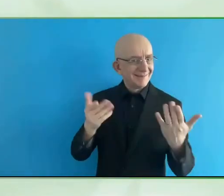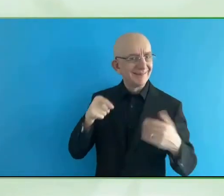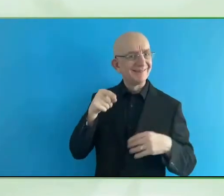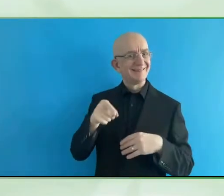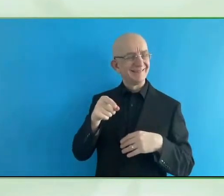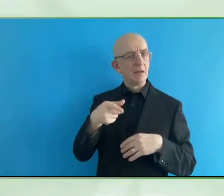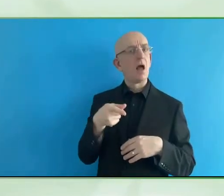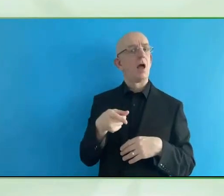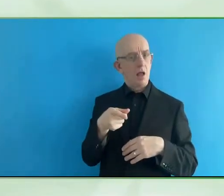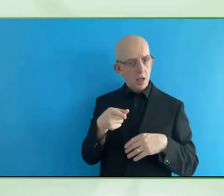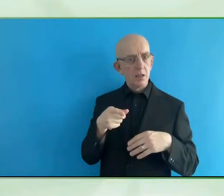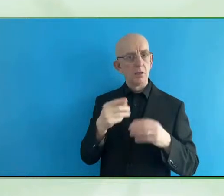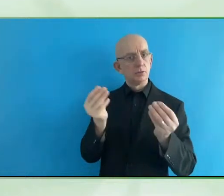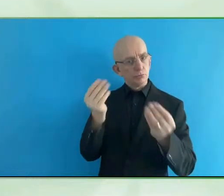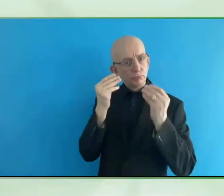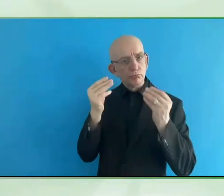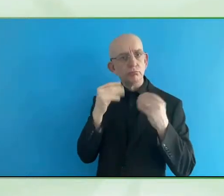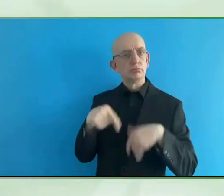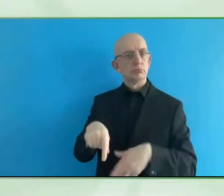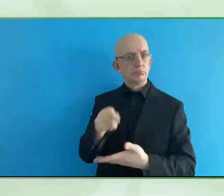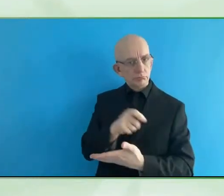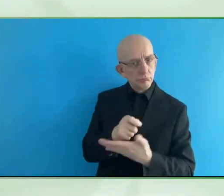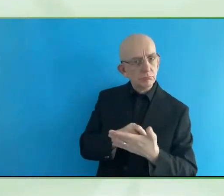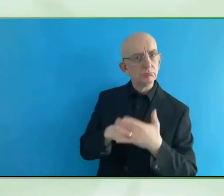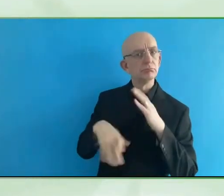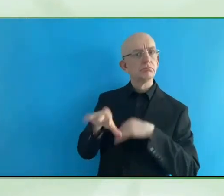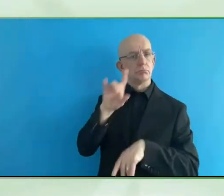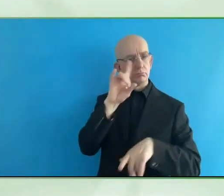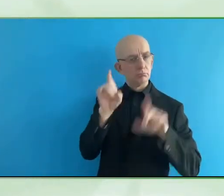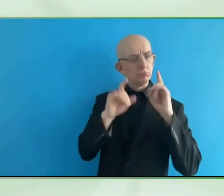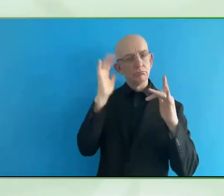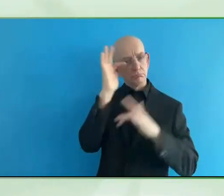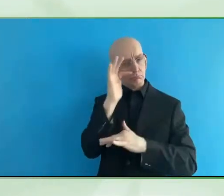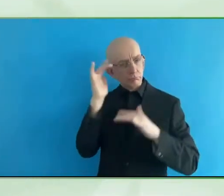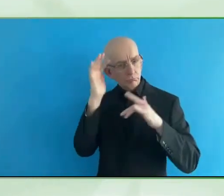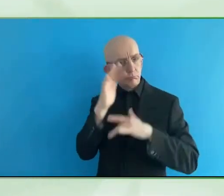If something is fashionable, it means that it will last the season and is hugely expensive,